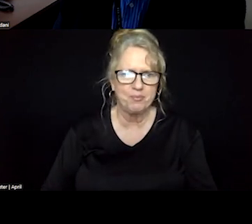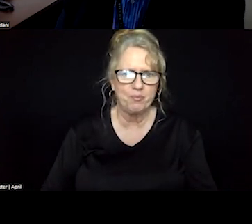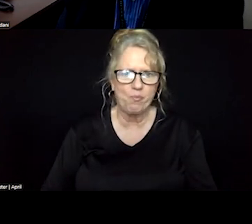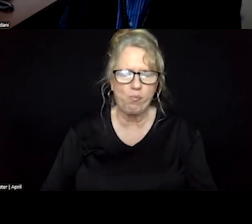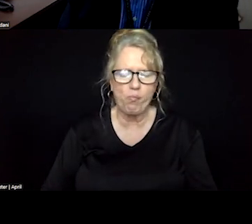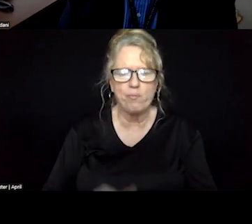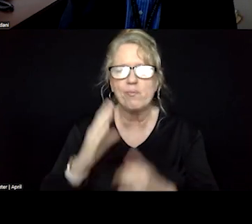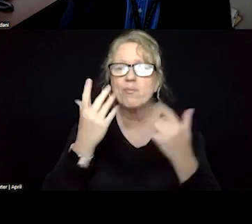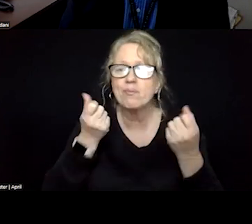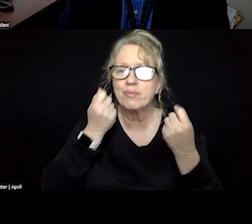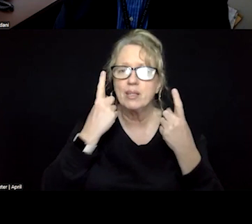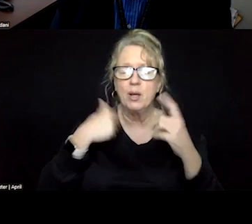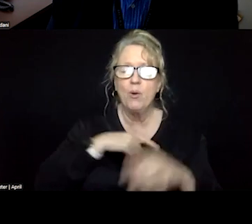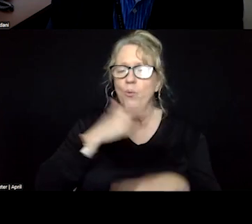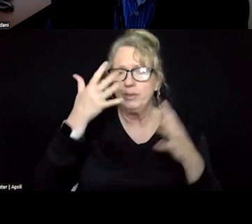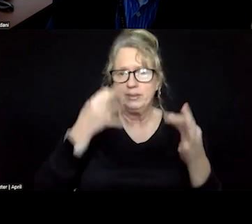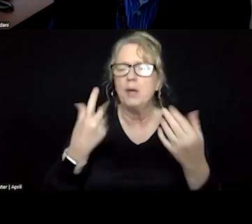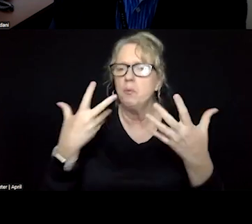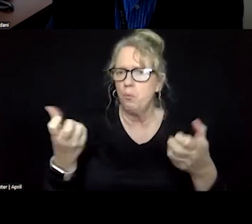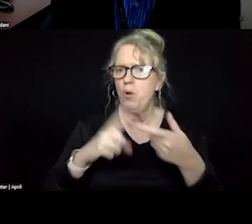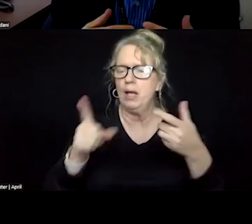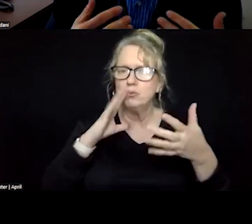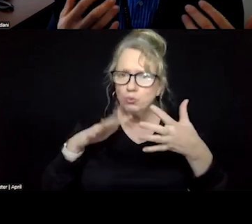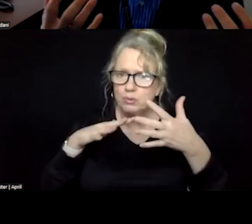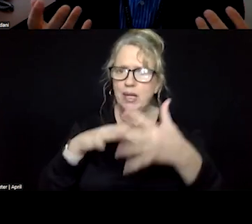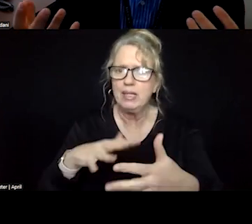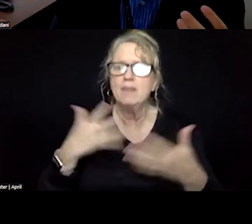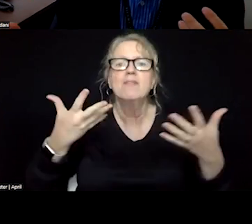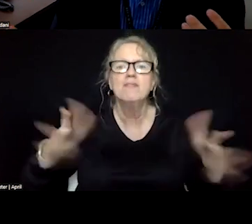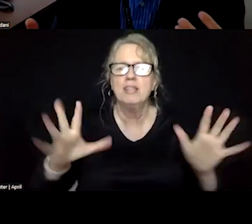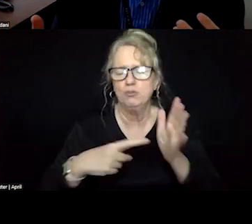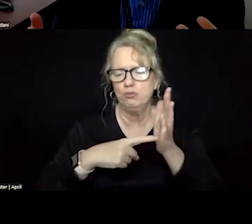SO WE DECIDED TO DO A STUDY. I SHOWED THE DATA ON THE LAST SLIDE.